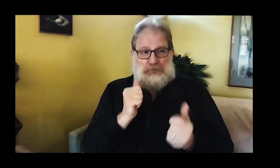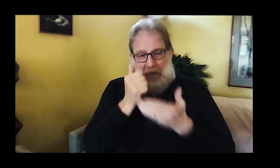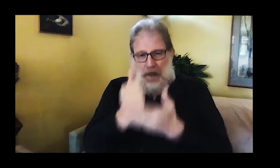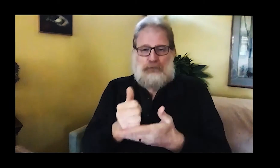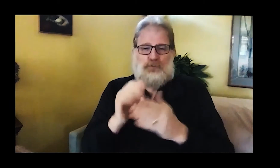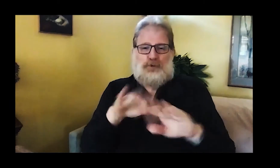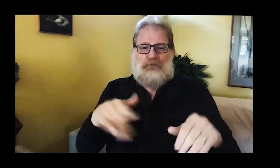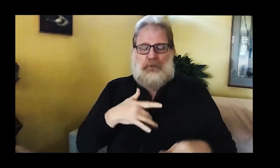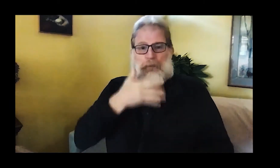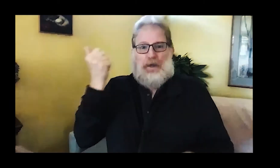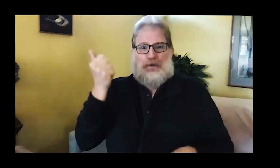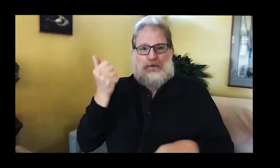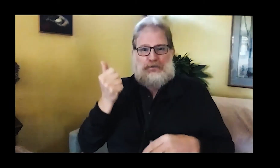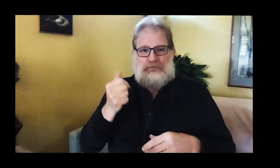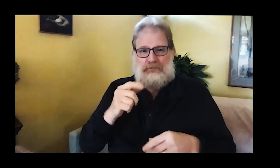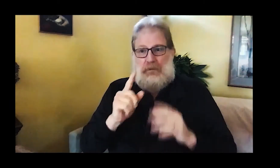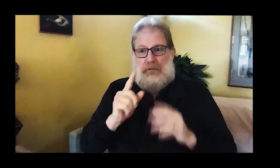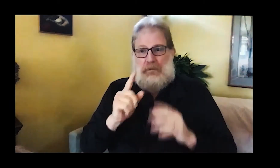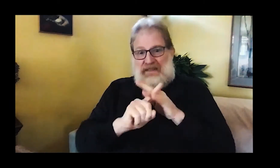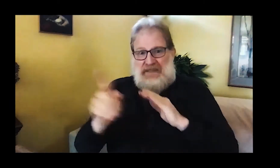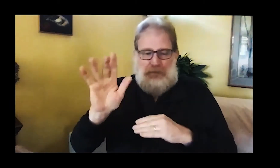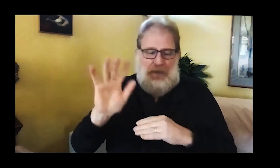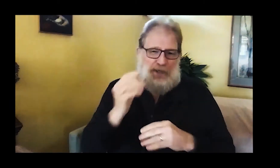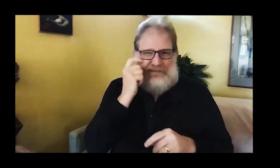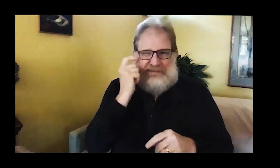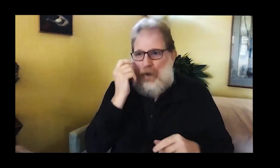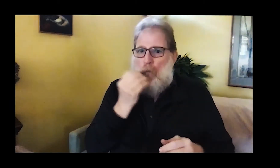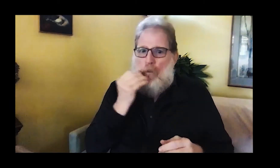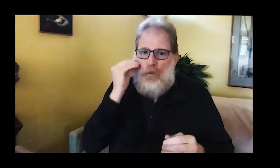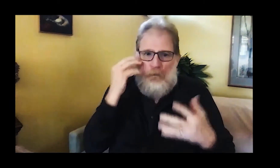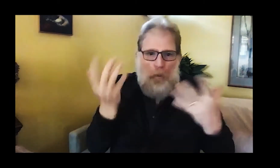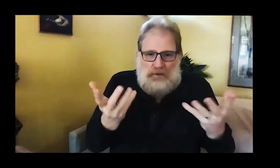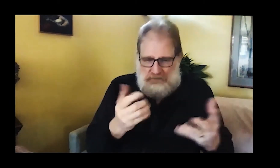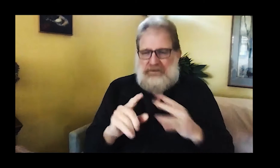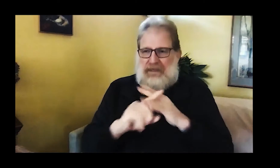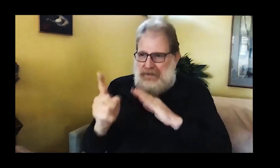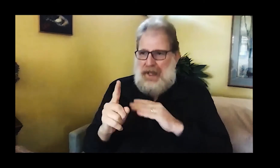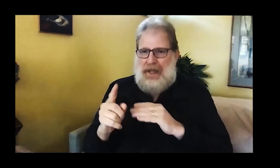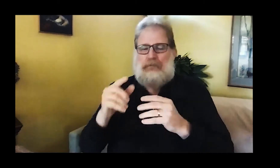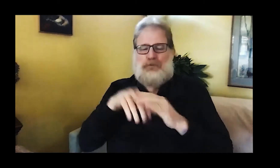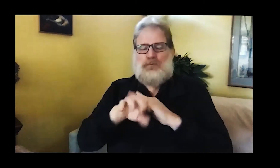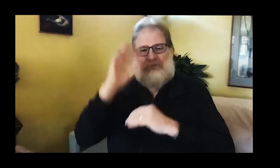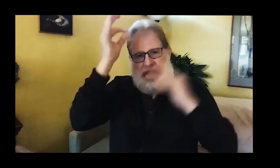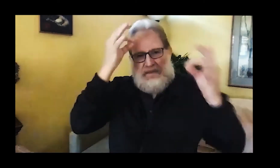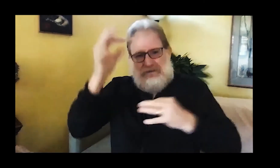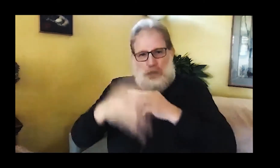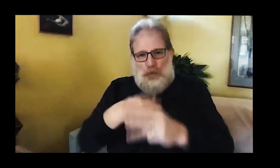to it. Helping children to escape the difficult home lives, or enter into a fantasy world,